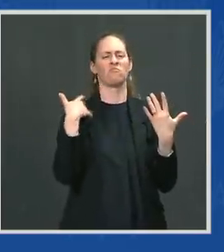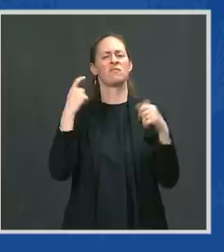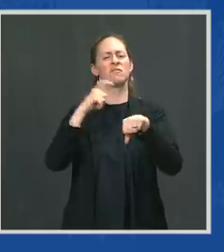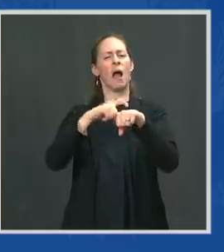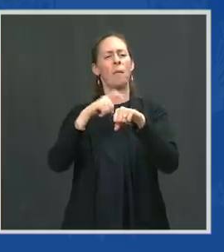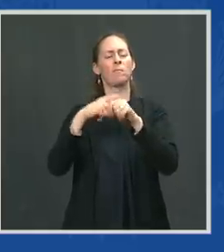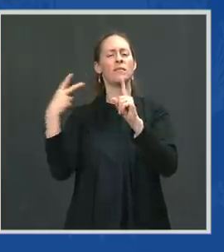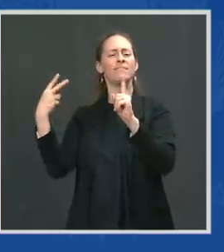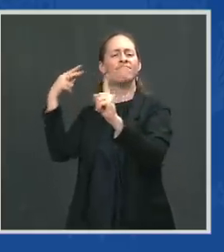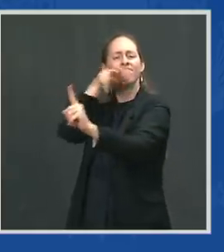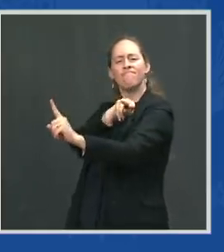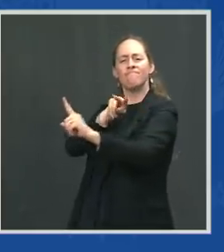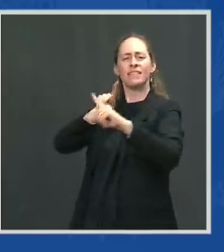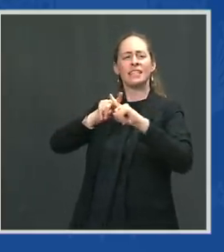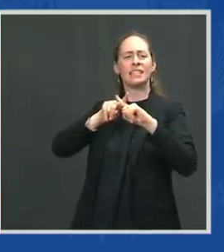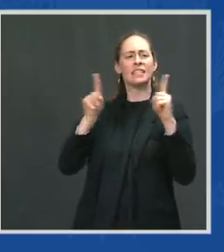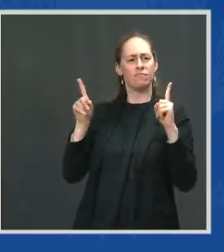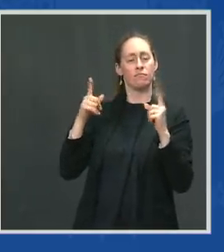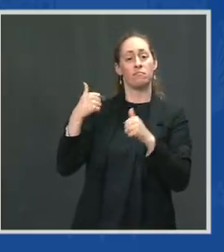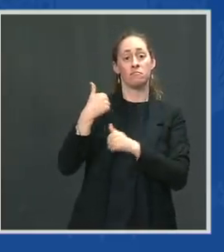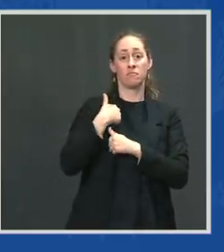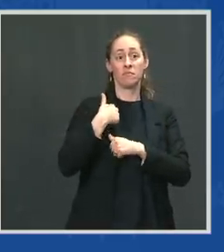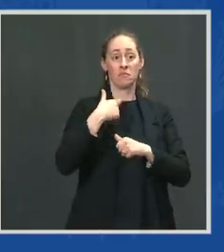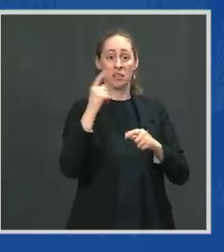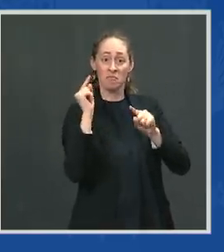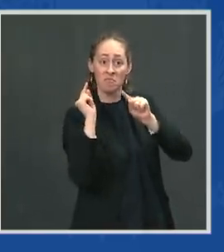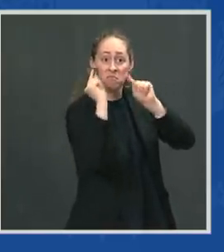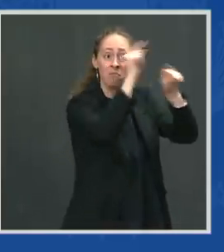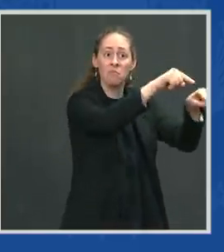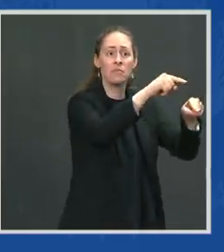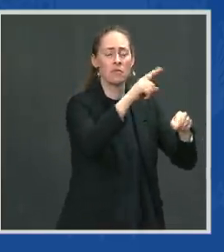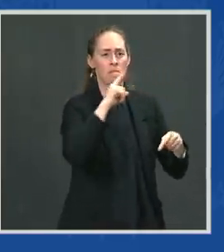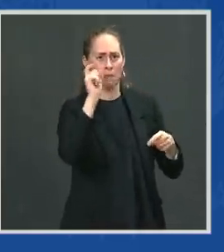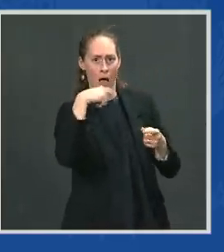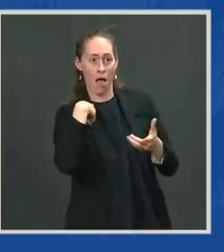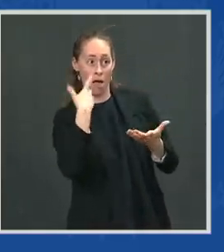American troops shouldn't be used as a bargaining chip between warring parties in other countries.